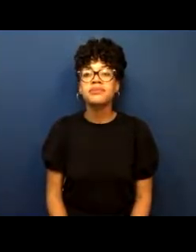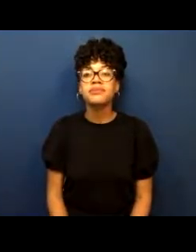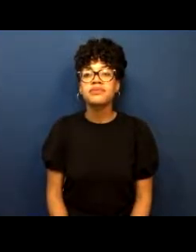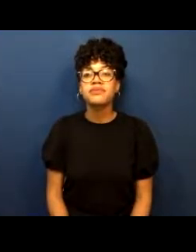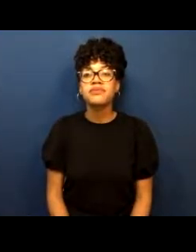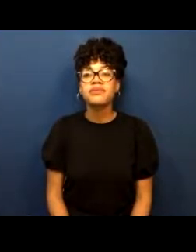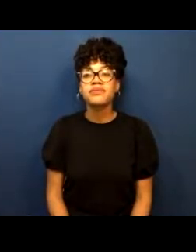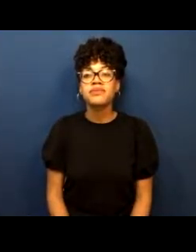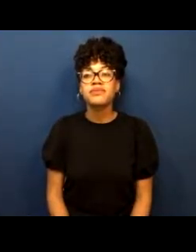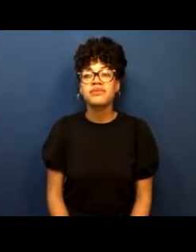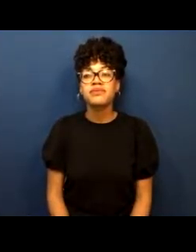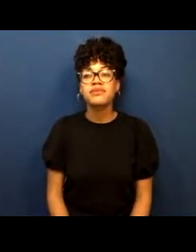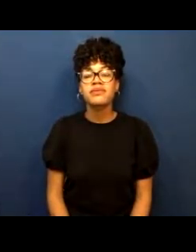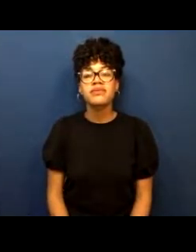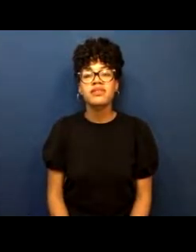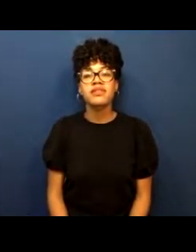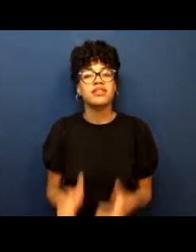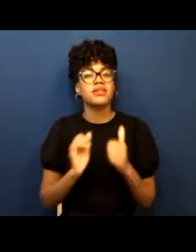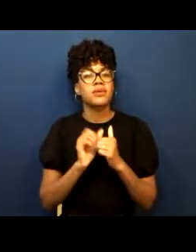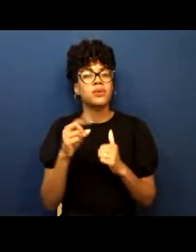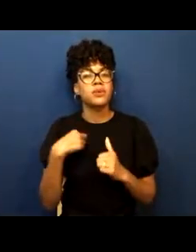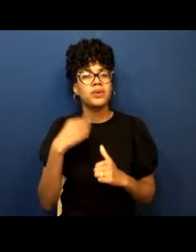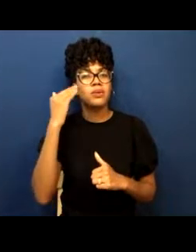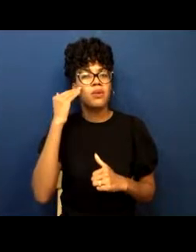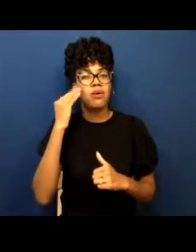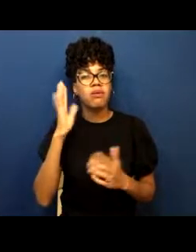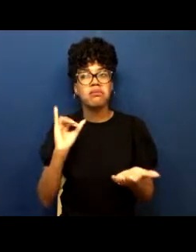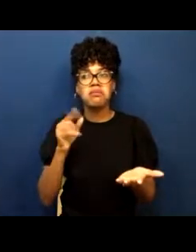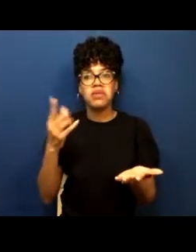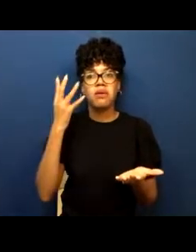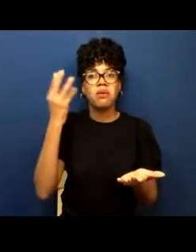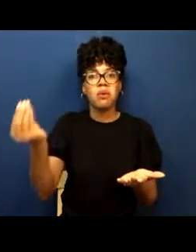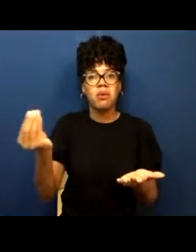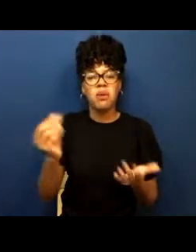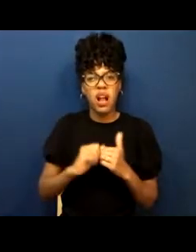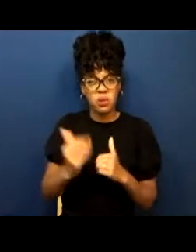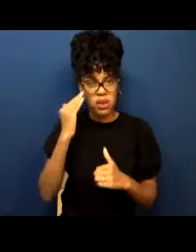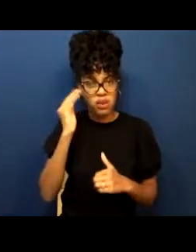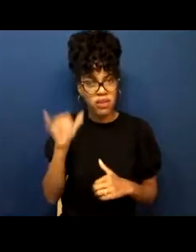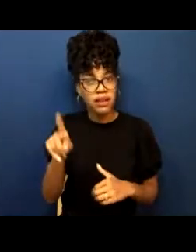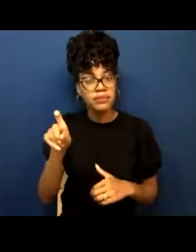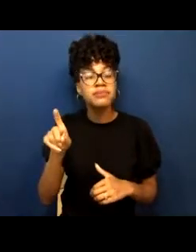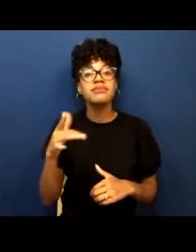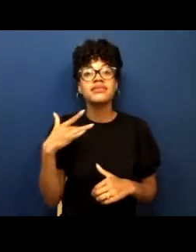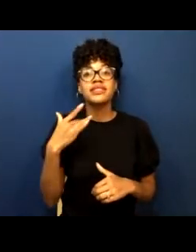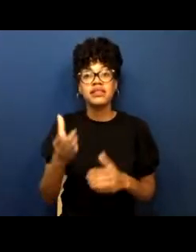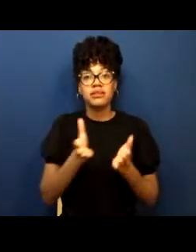So how do we know where they go? When we're out on boats, observers can see seabirds.